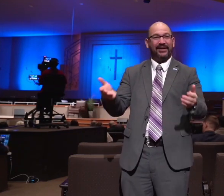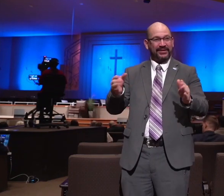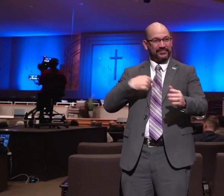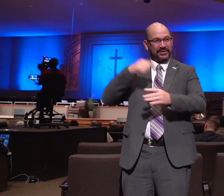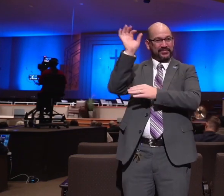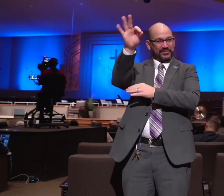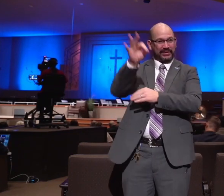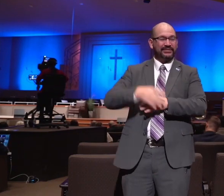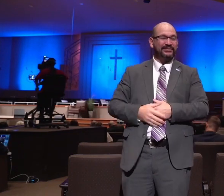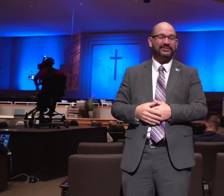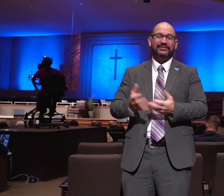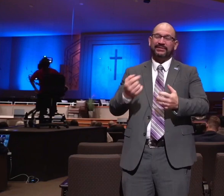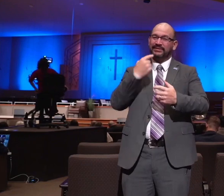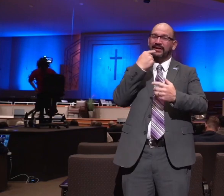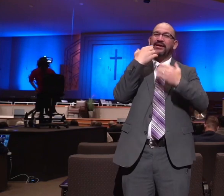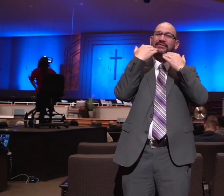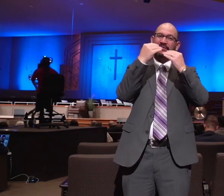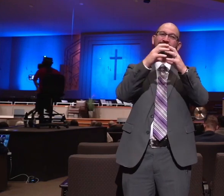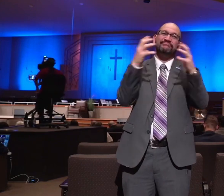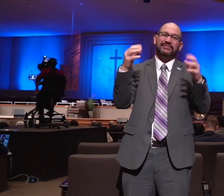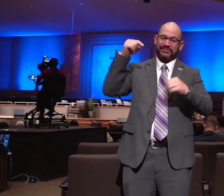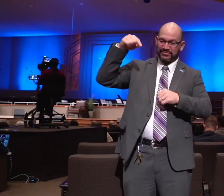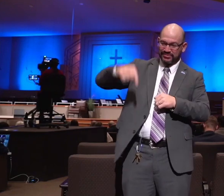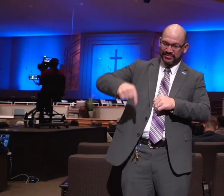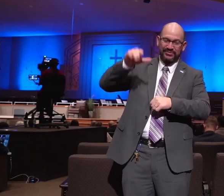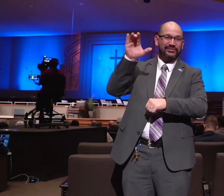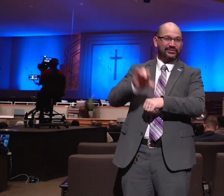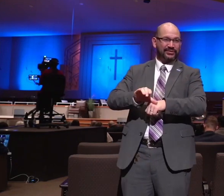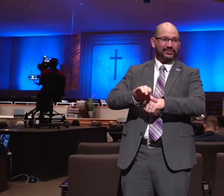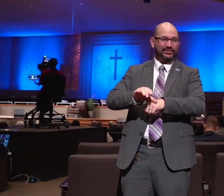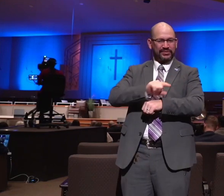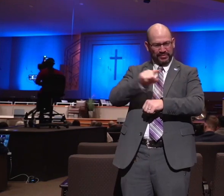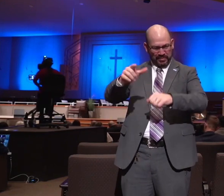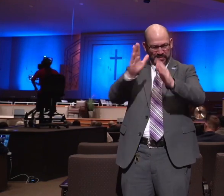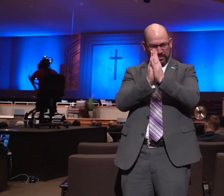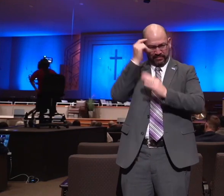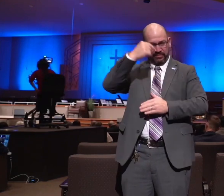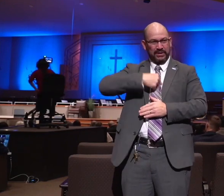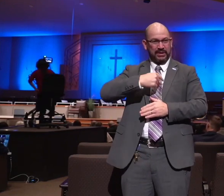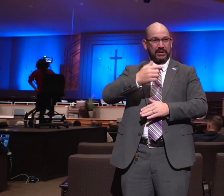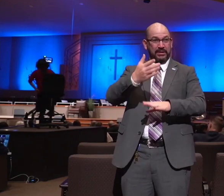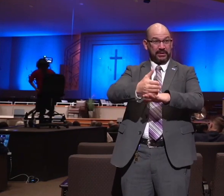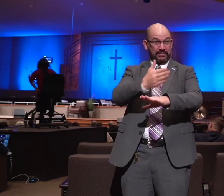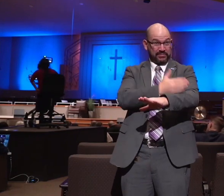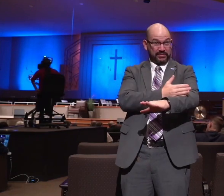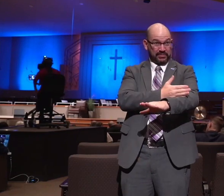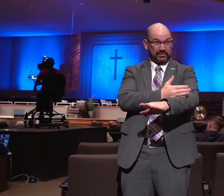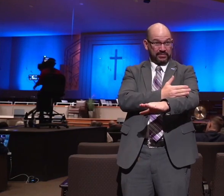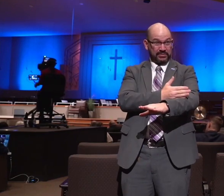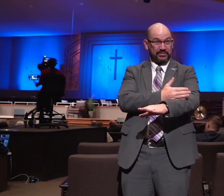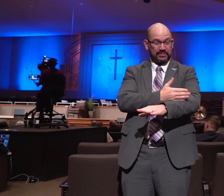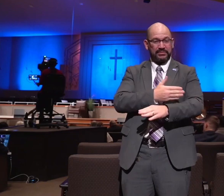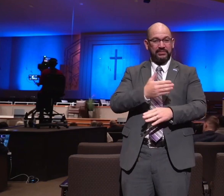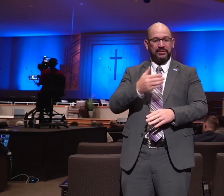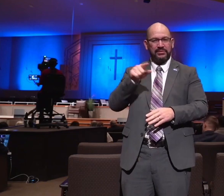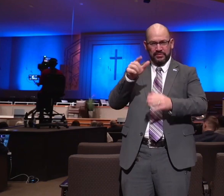say again thank you to this church so many prayers so many people told me they've been